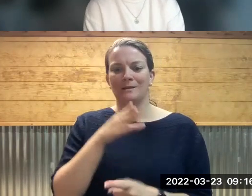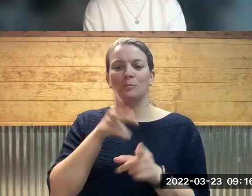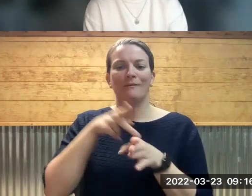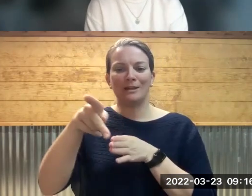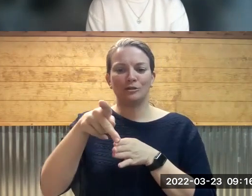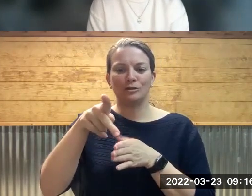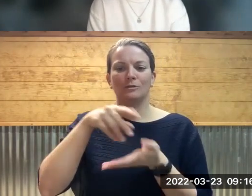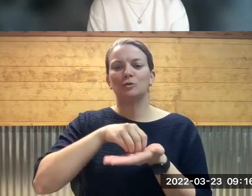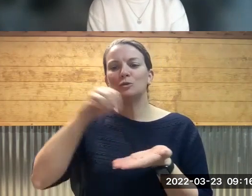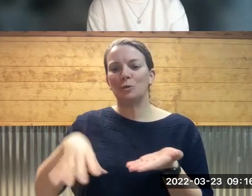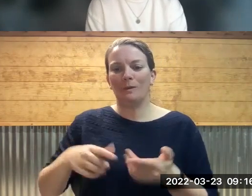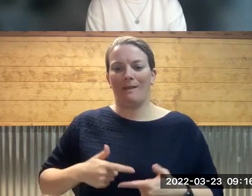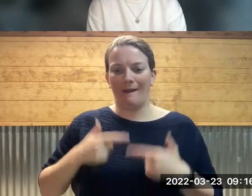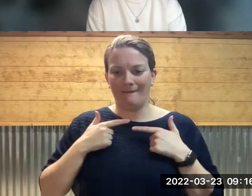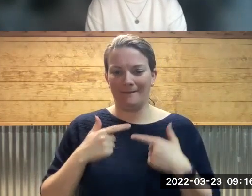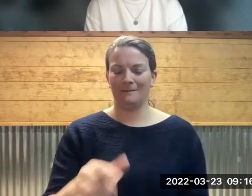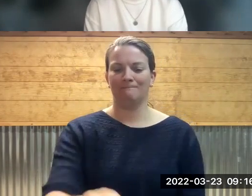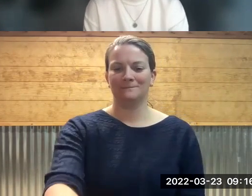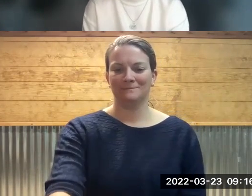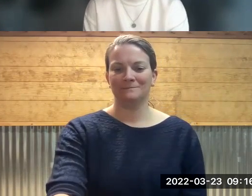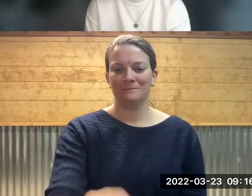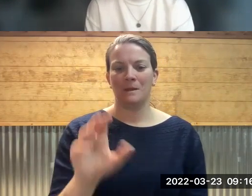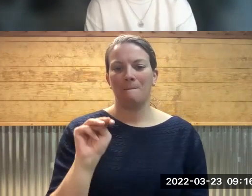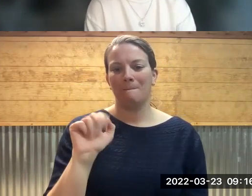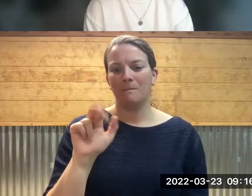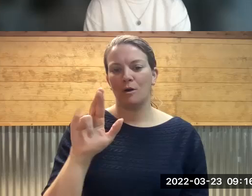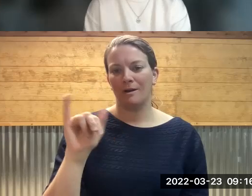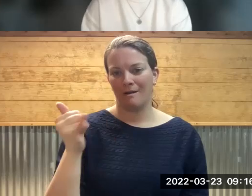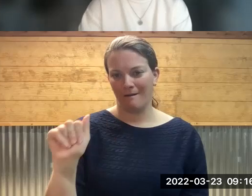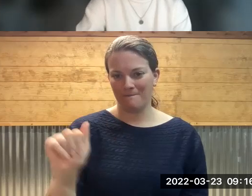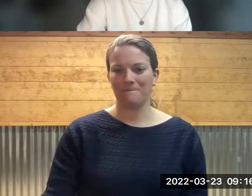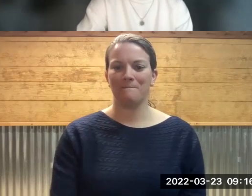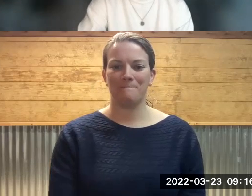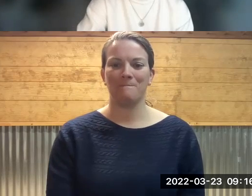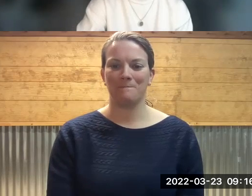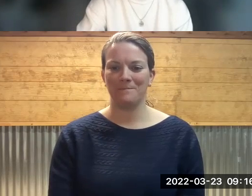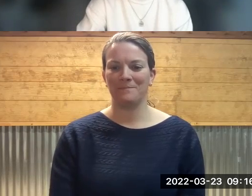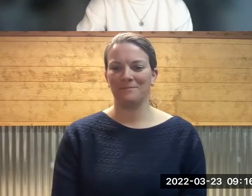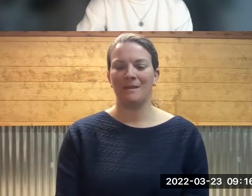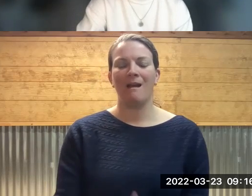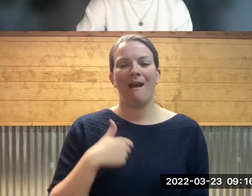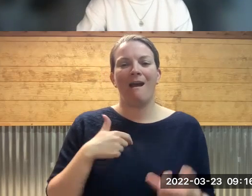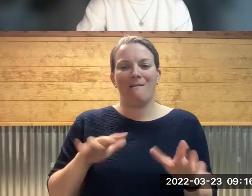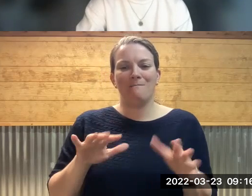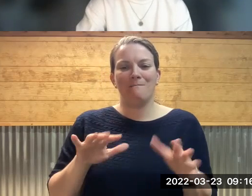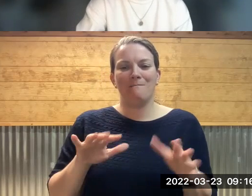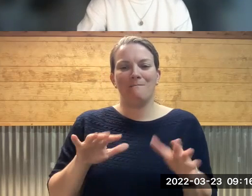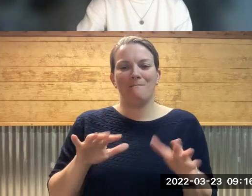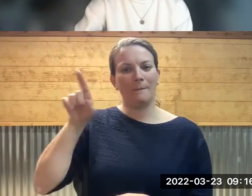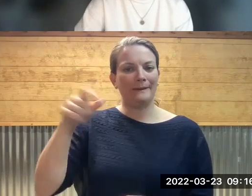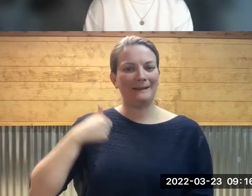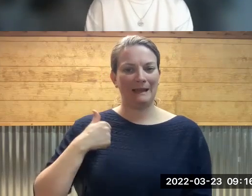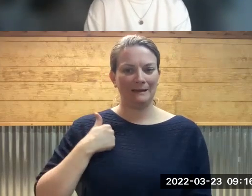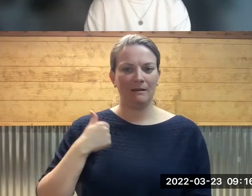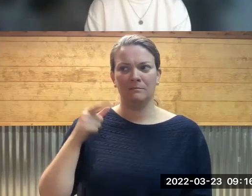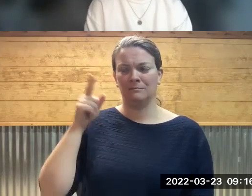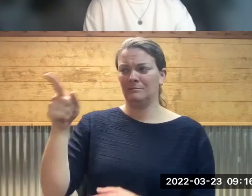Okay, i'll go first for this one so as i've mentioned growing up in Canada, and being in such a multicultural environment.